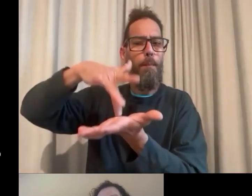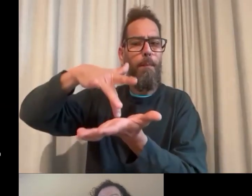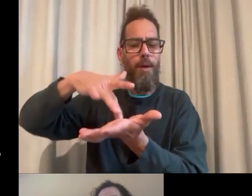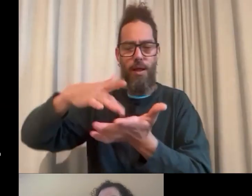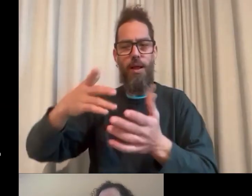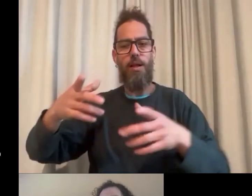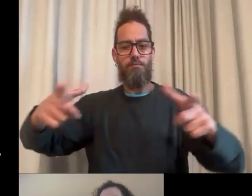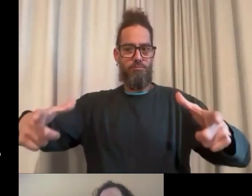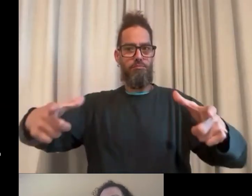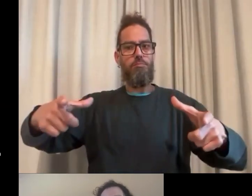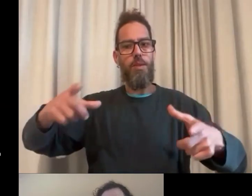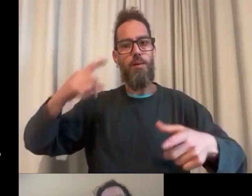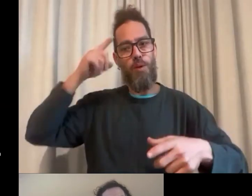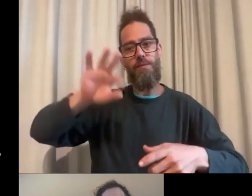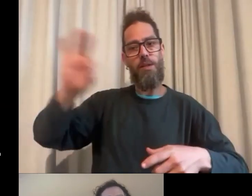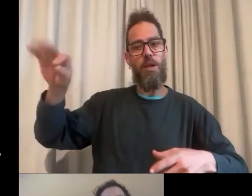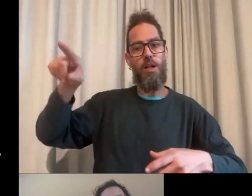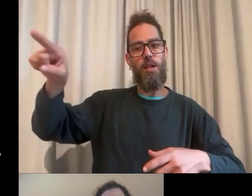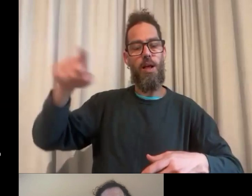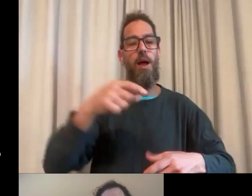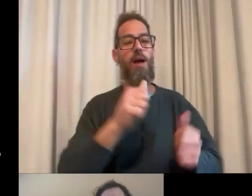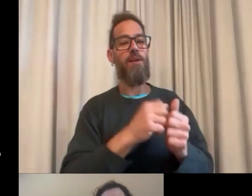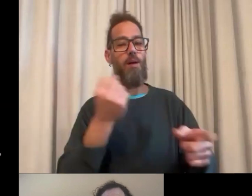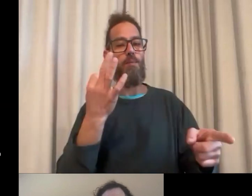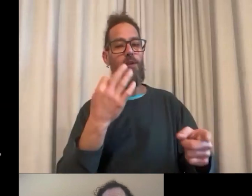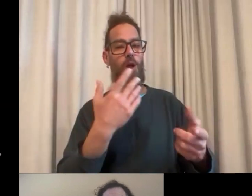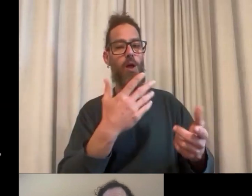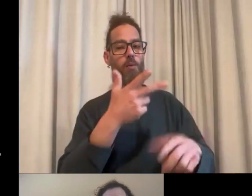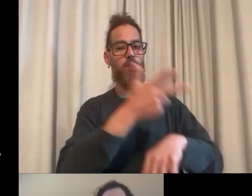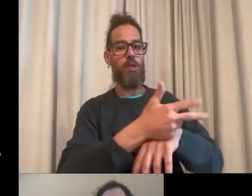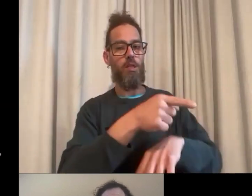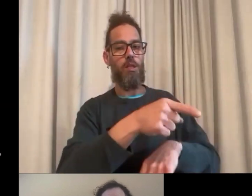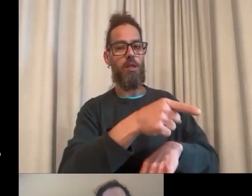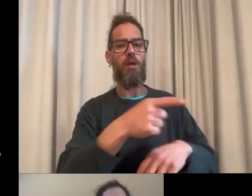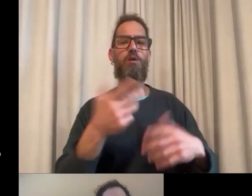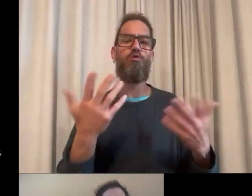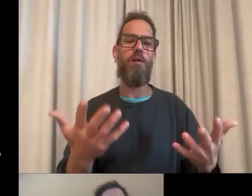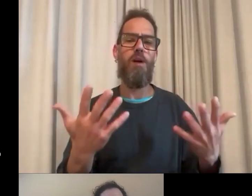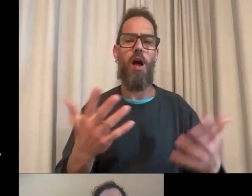as medium-sized federally regulated private sector entities. And these are ones that have an average